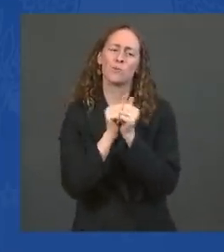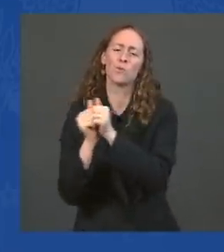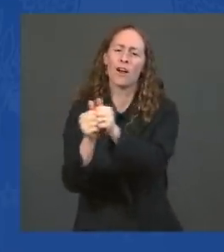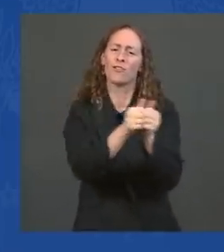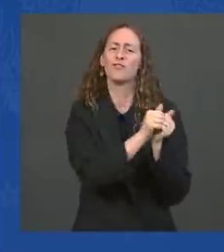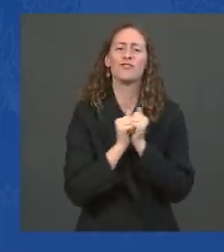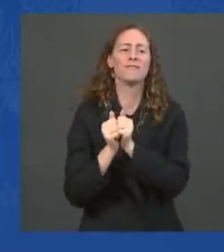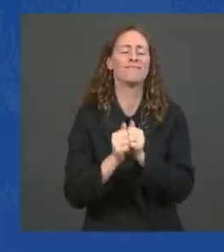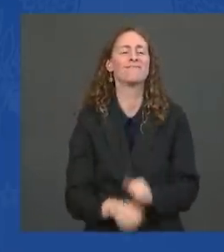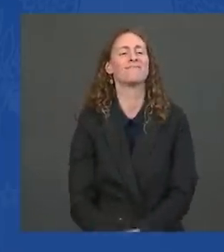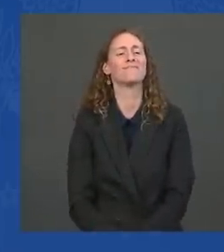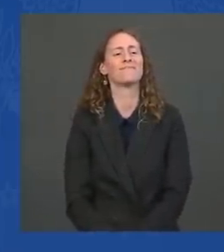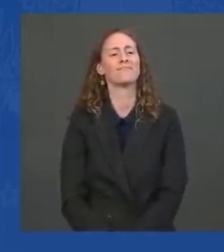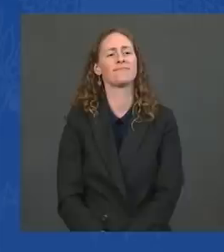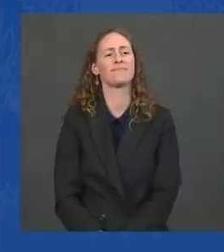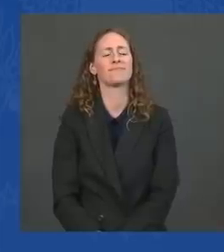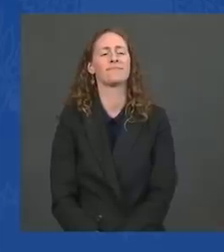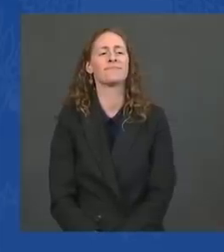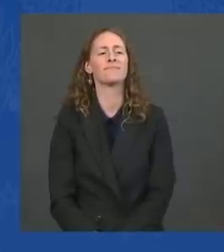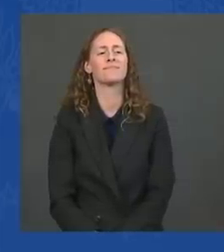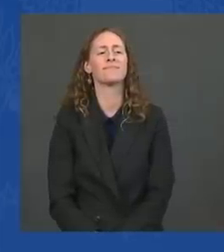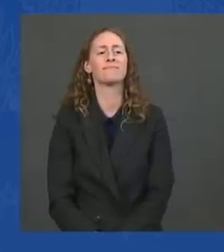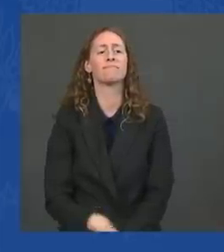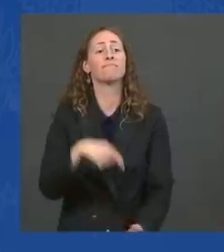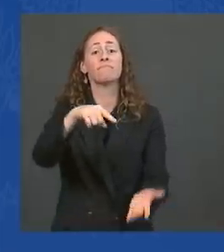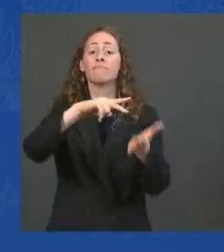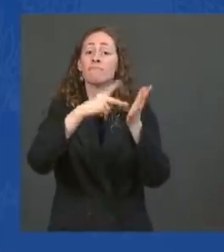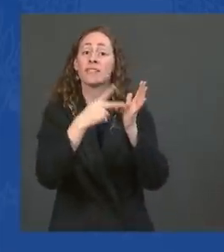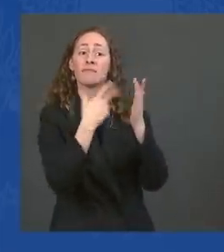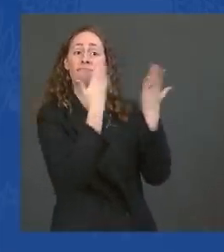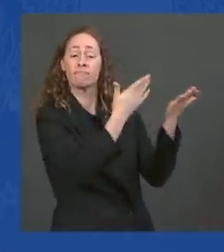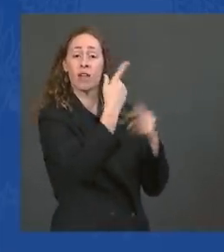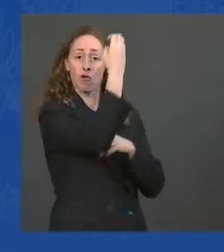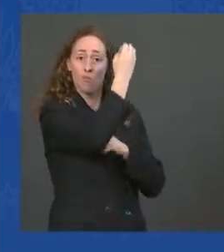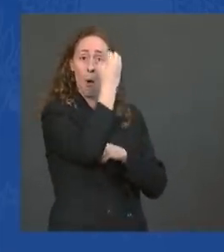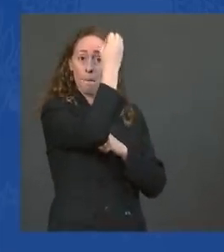of key European countries playing an extremely important role in the Indo-Pacific.